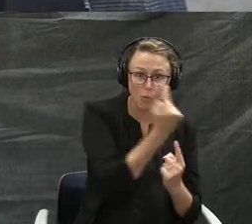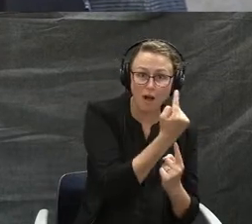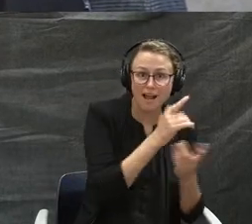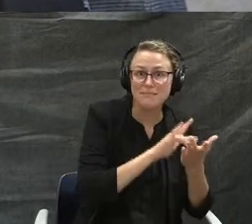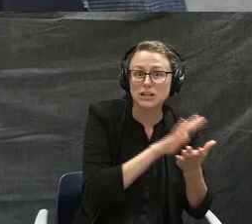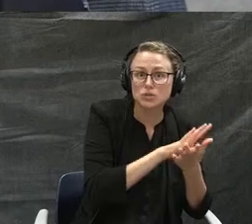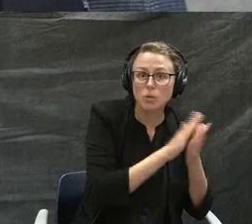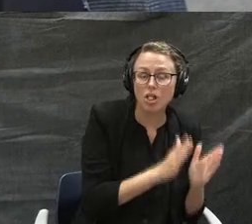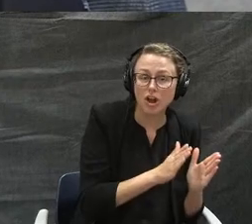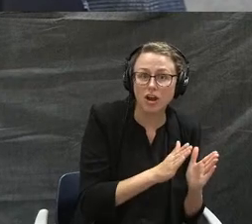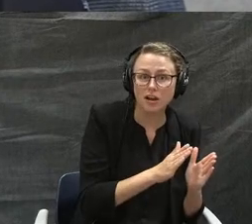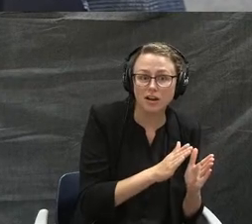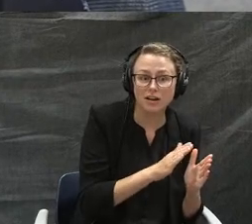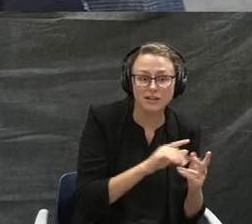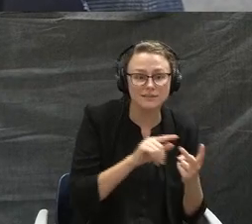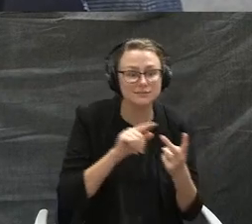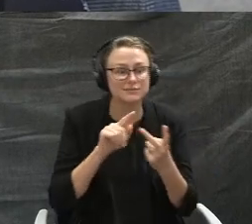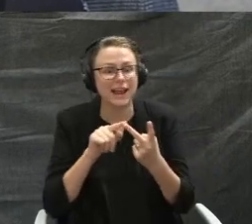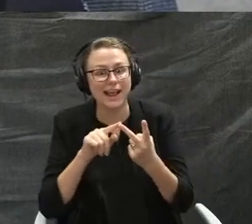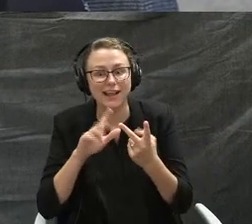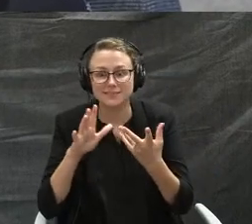option is selected for the other? Our third grader?